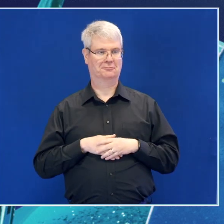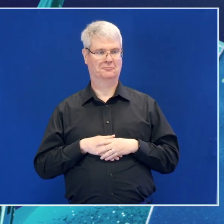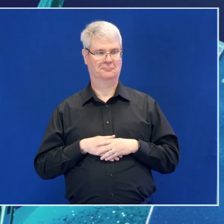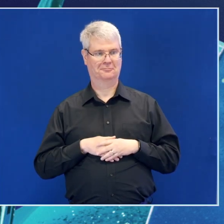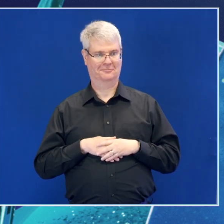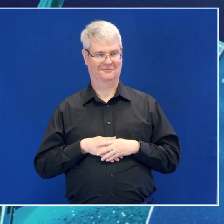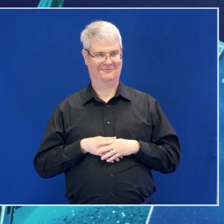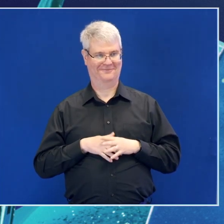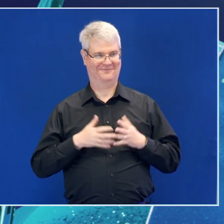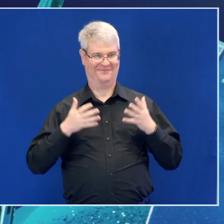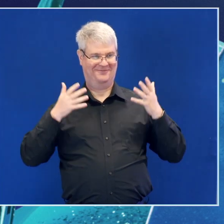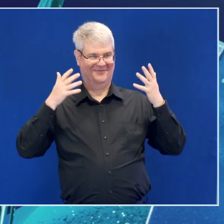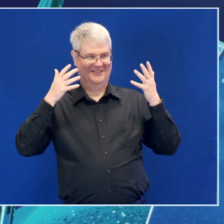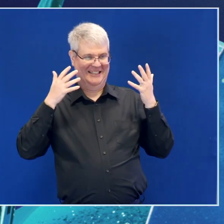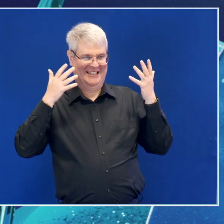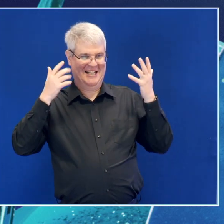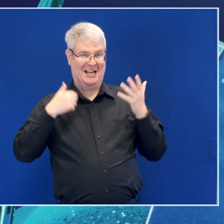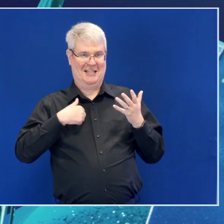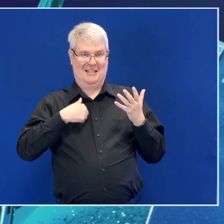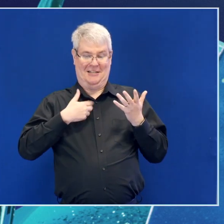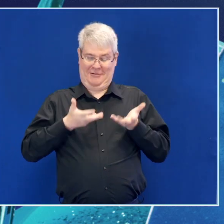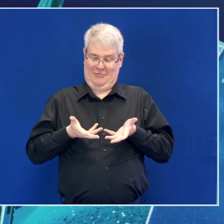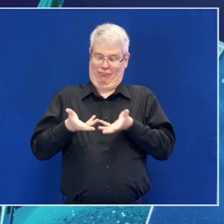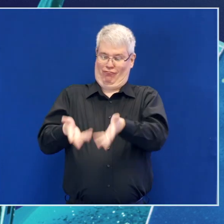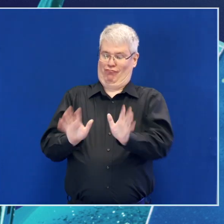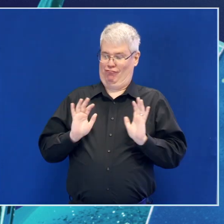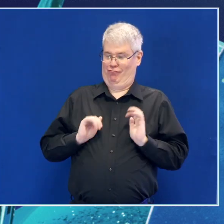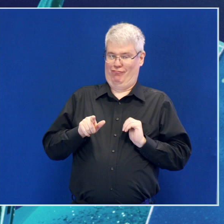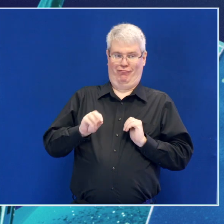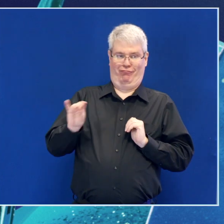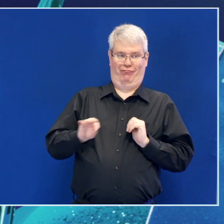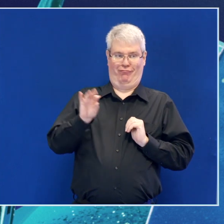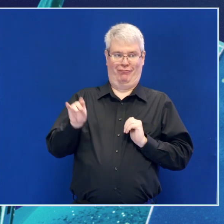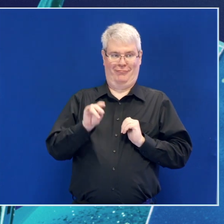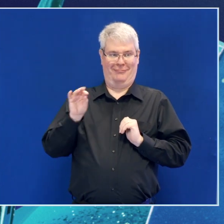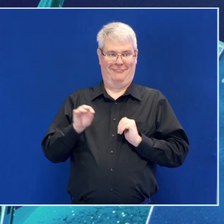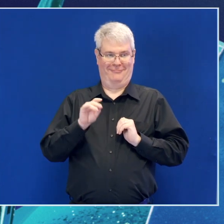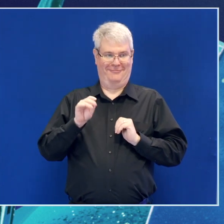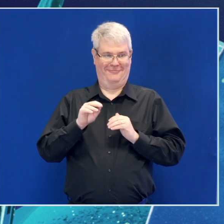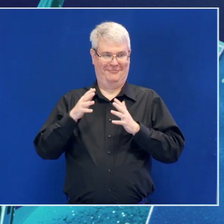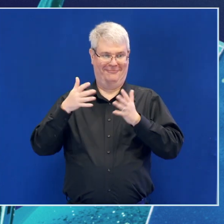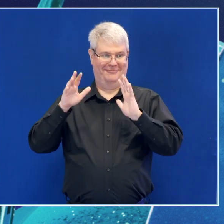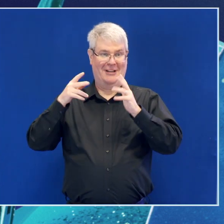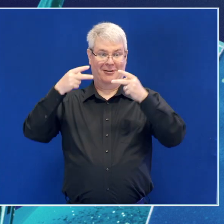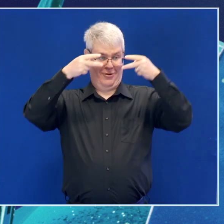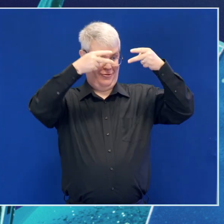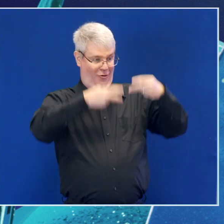I didn't ask for, you know, review a bunch of coding, but I want to show you the response that Copilot gave me.